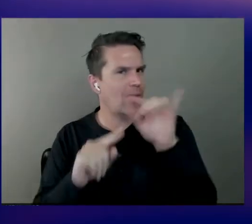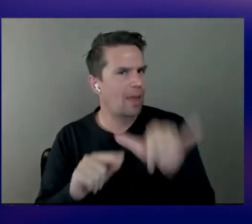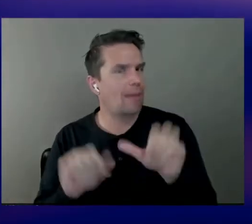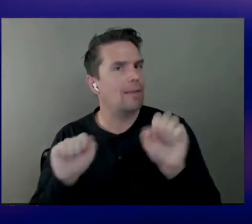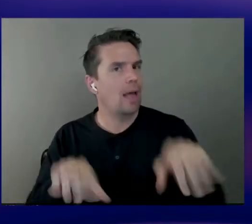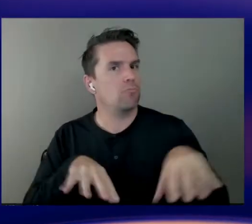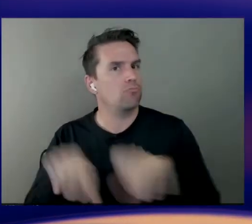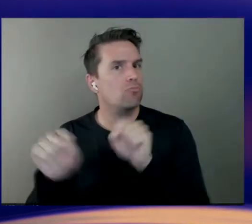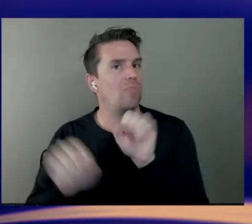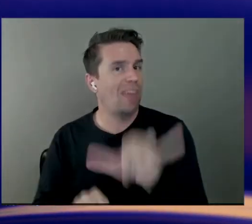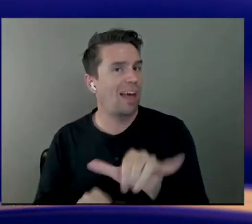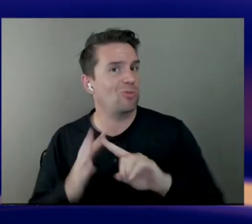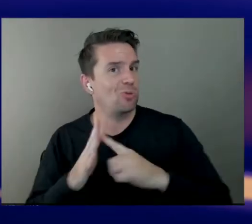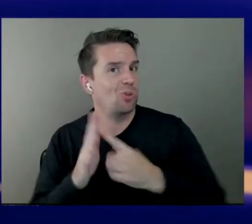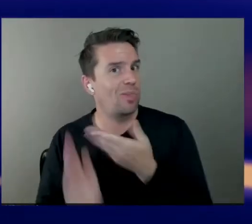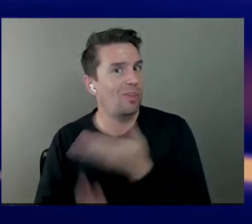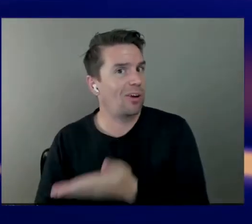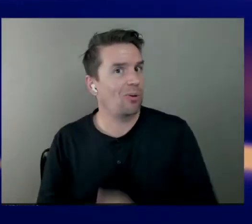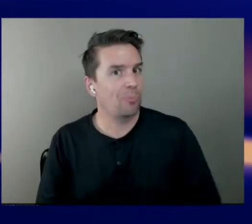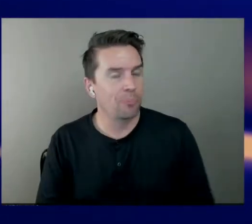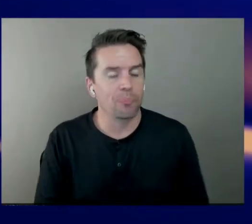of the philosophy behind these badges as well is,